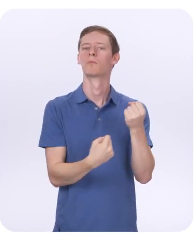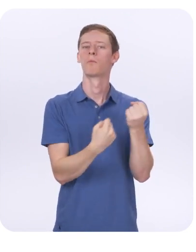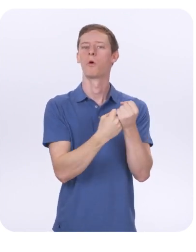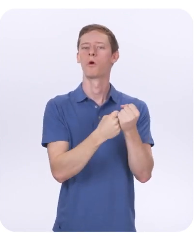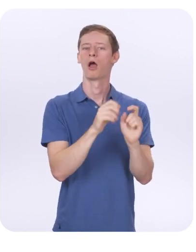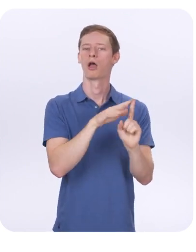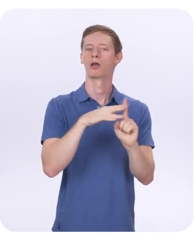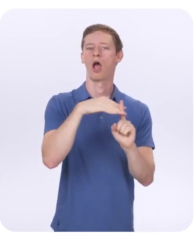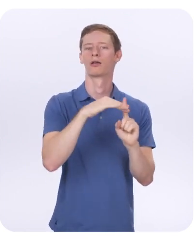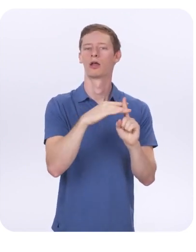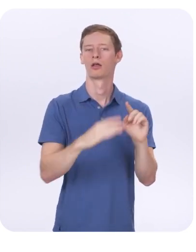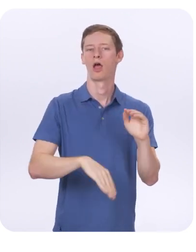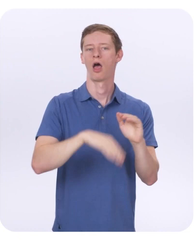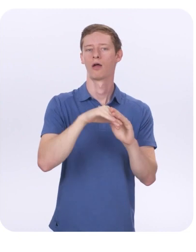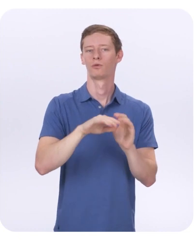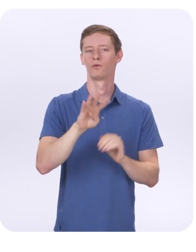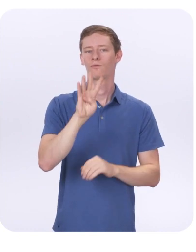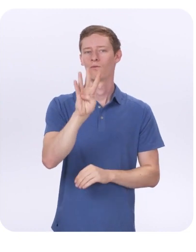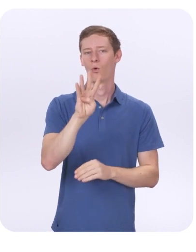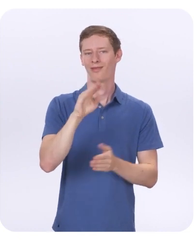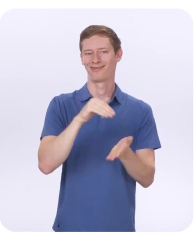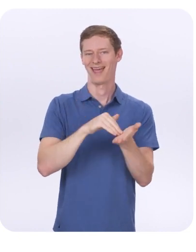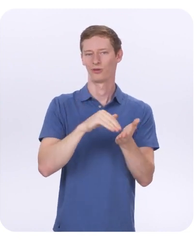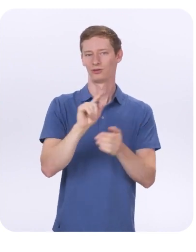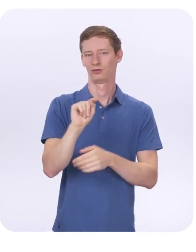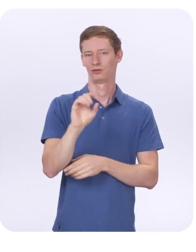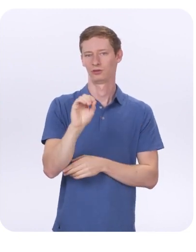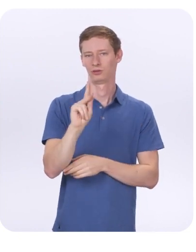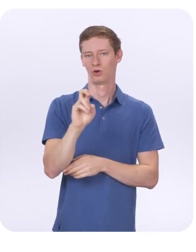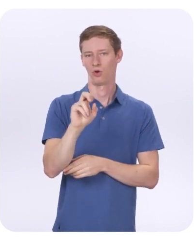a 25x increase to the amount of context that our model can use.